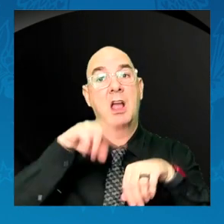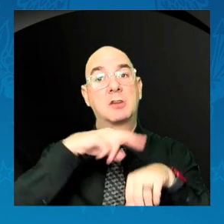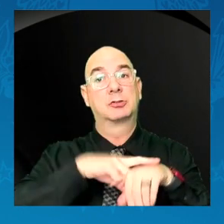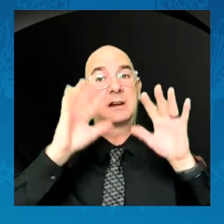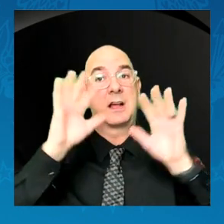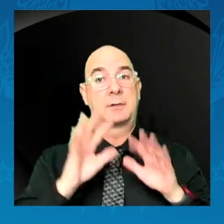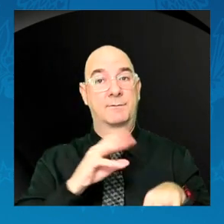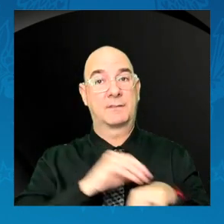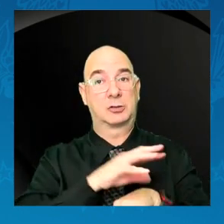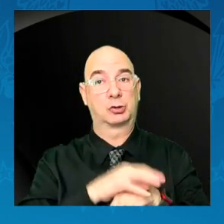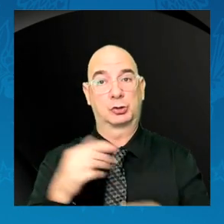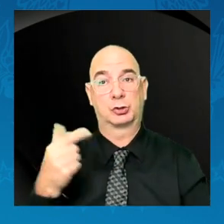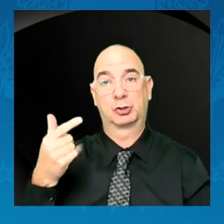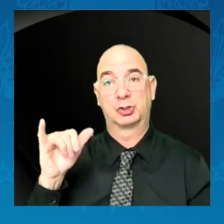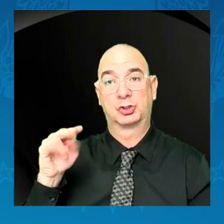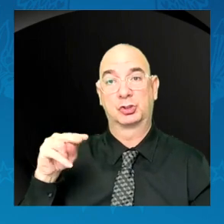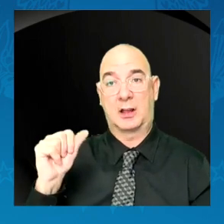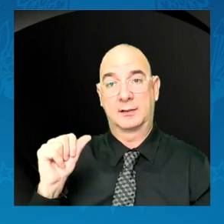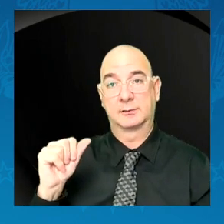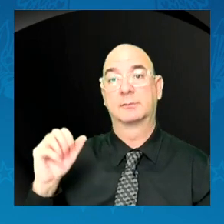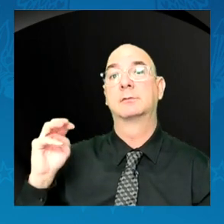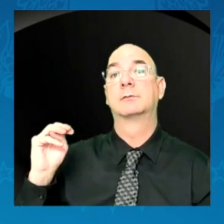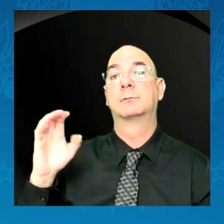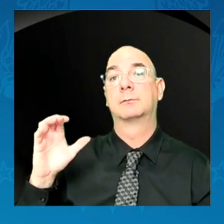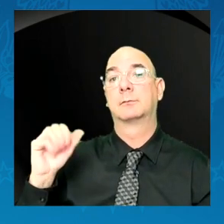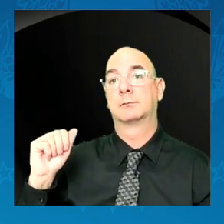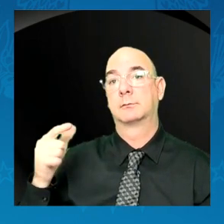and I want to thank you, Gina, for all of the work you do.